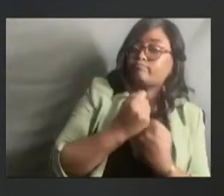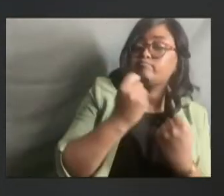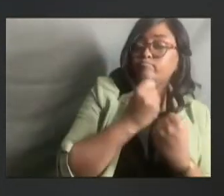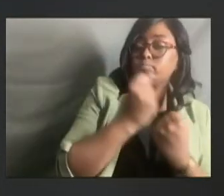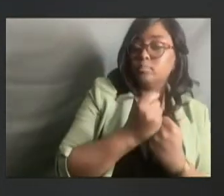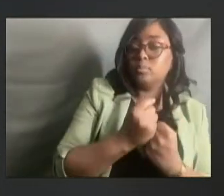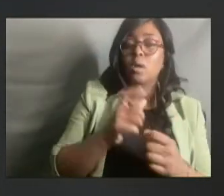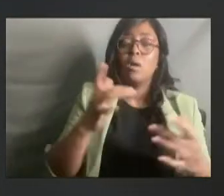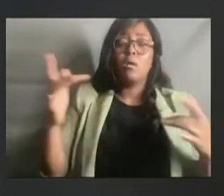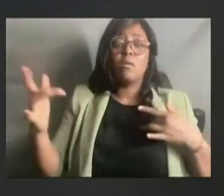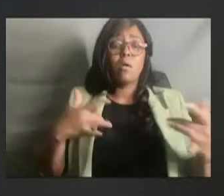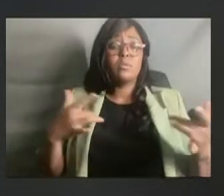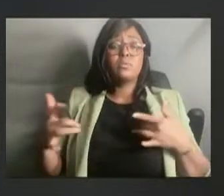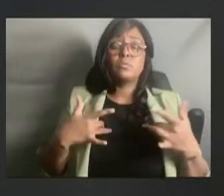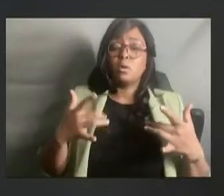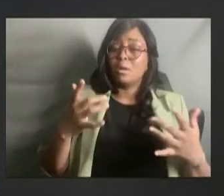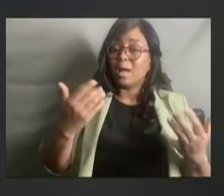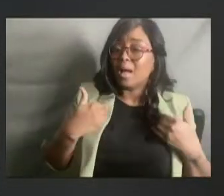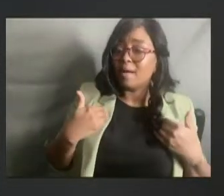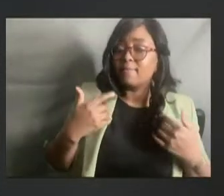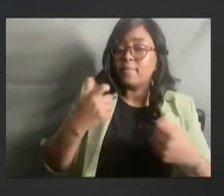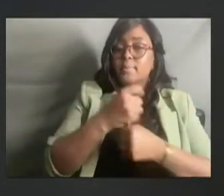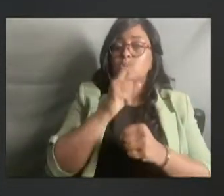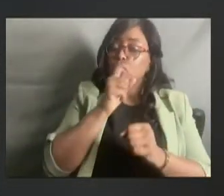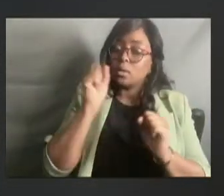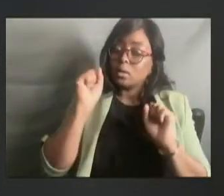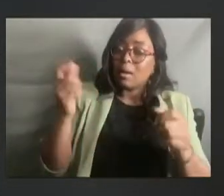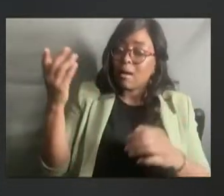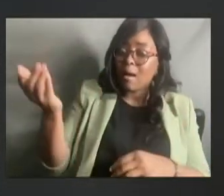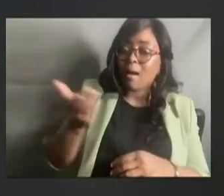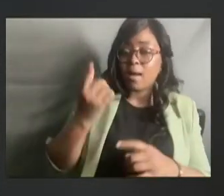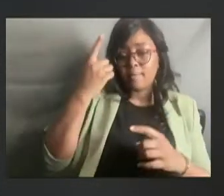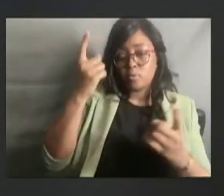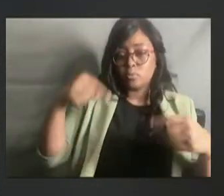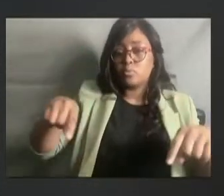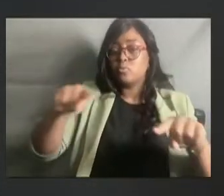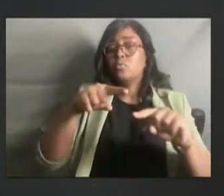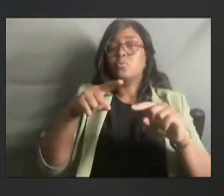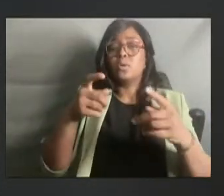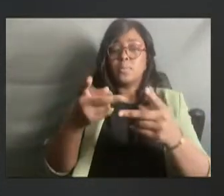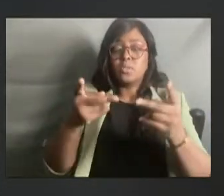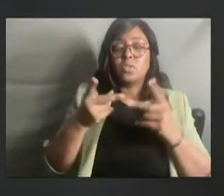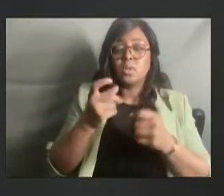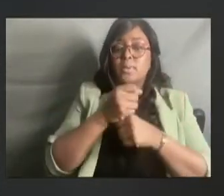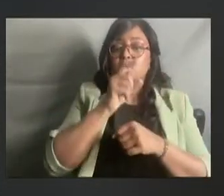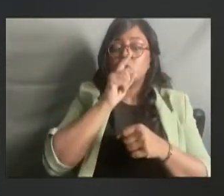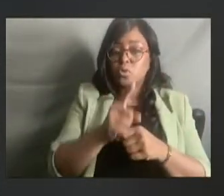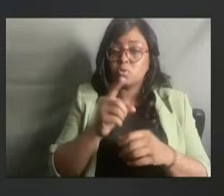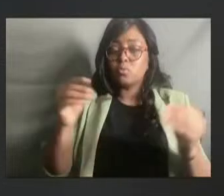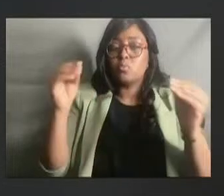that would be to backfill. A big concern that we've had is to make sure that we can hire for